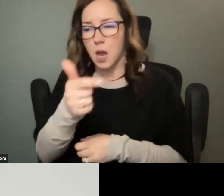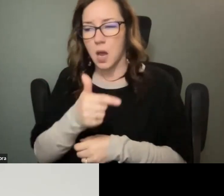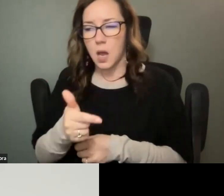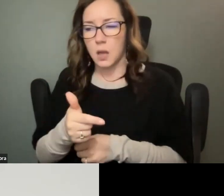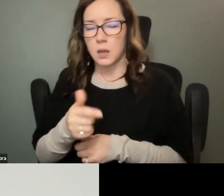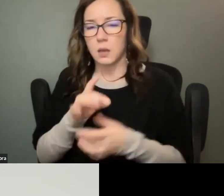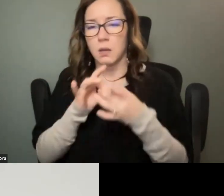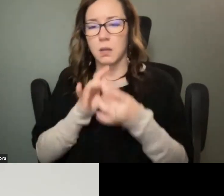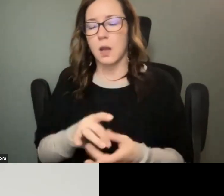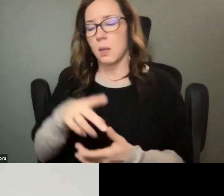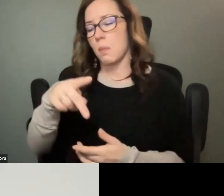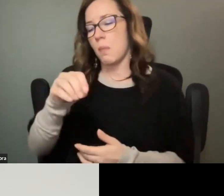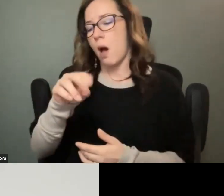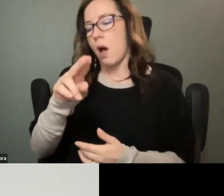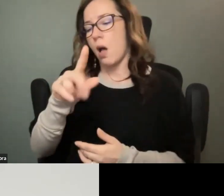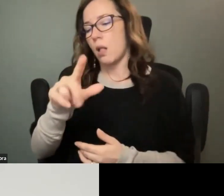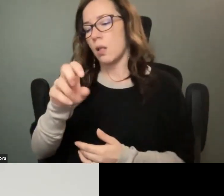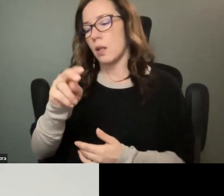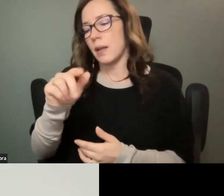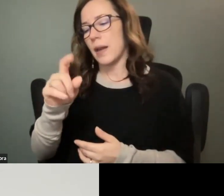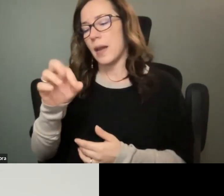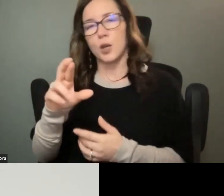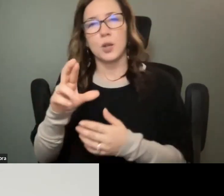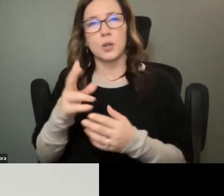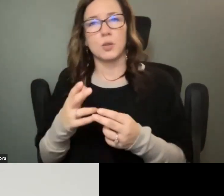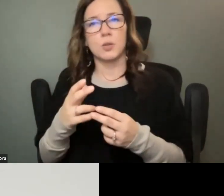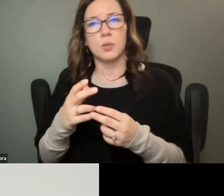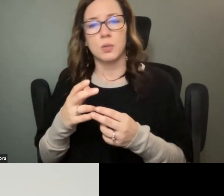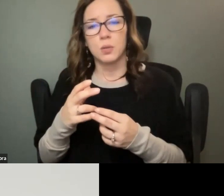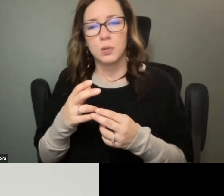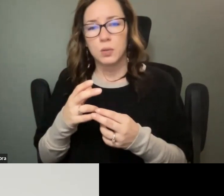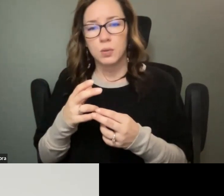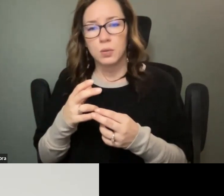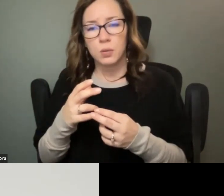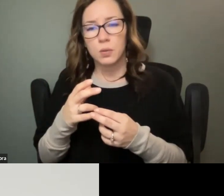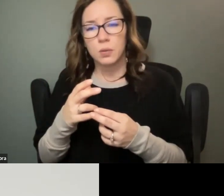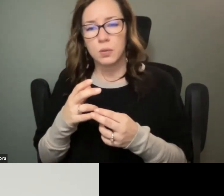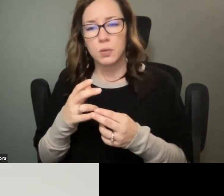protect them and increase crop yield be